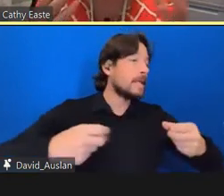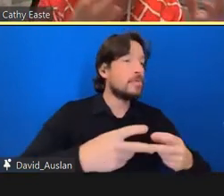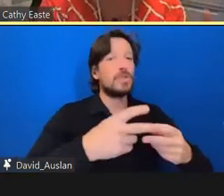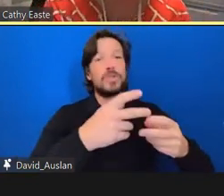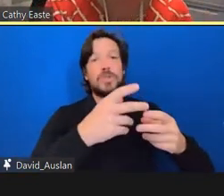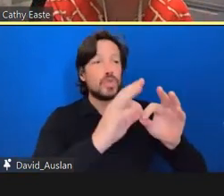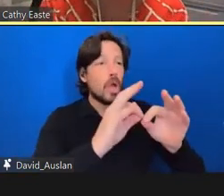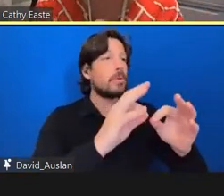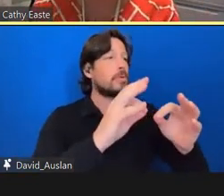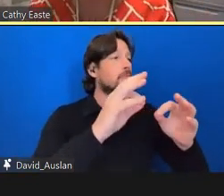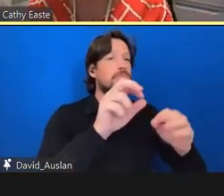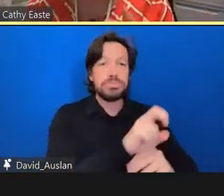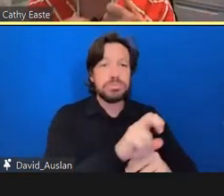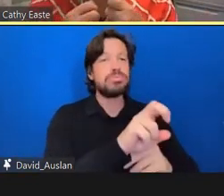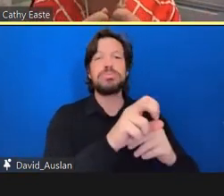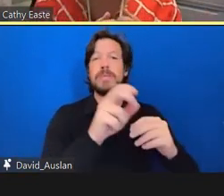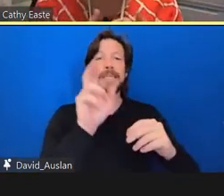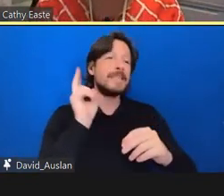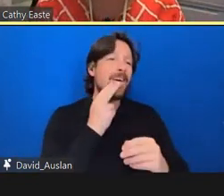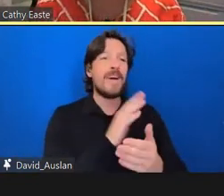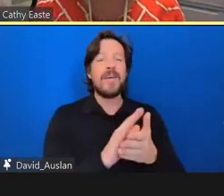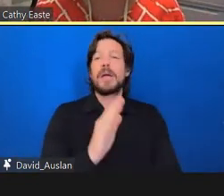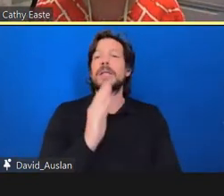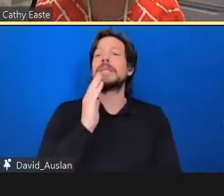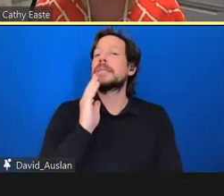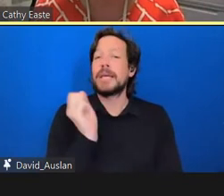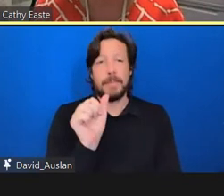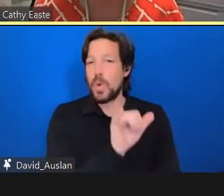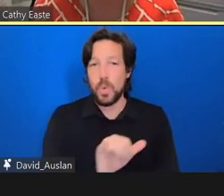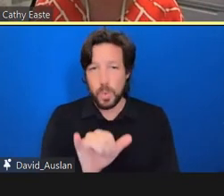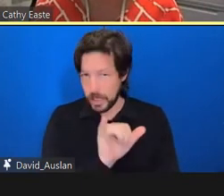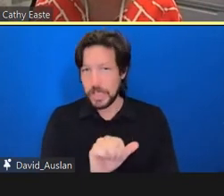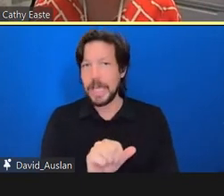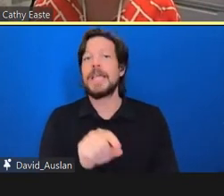if you are deaf or hard of hearing, there's circumstances in your life where you are not